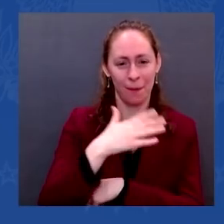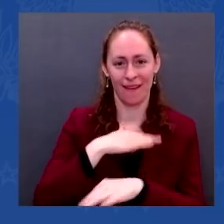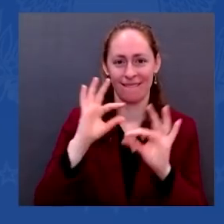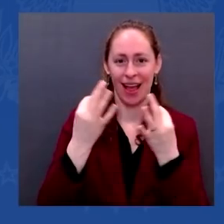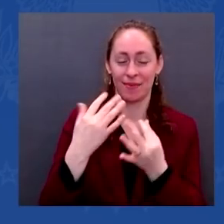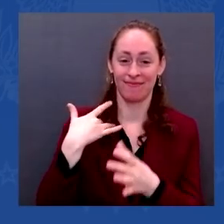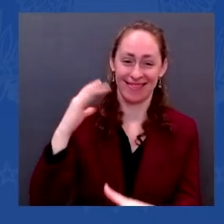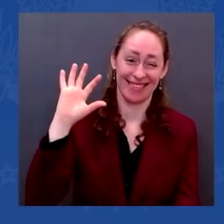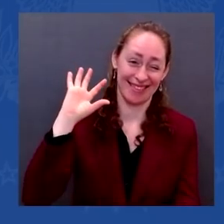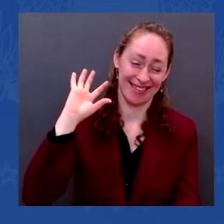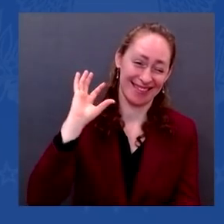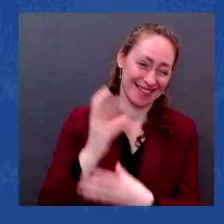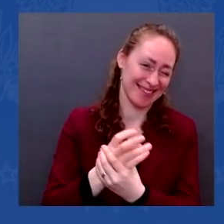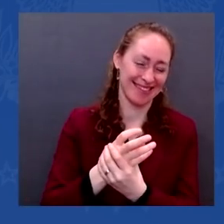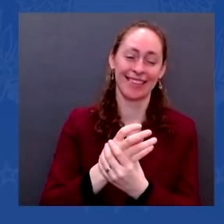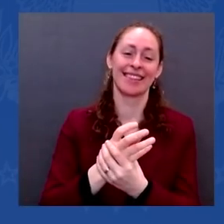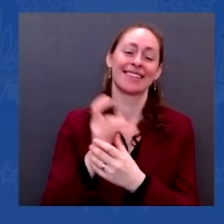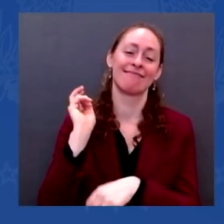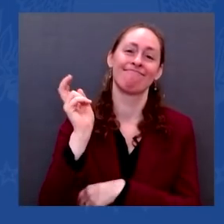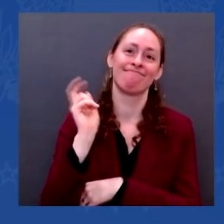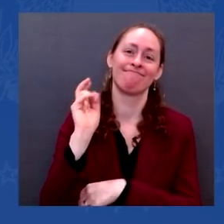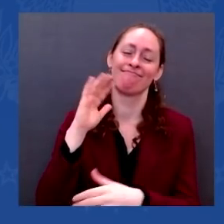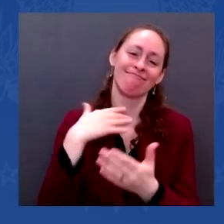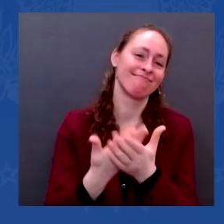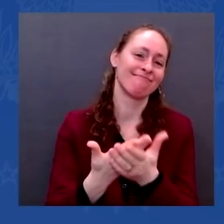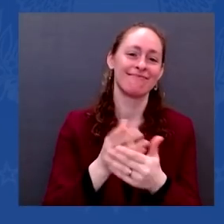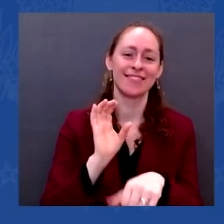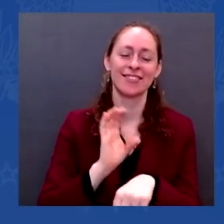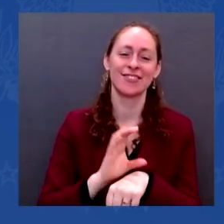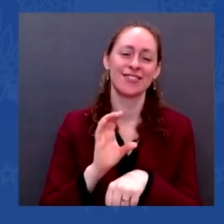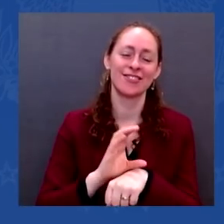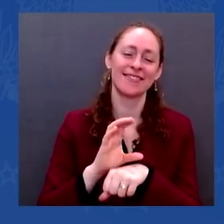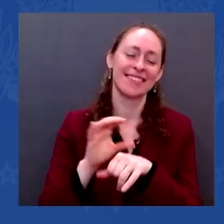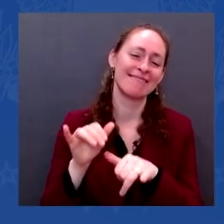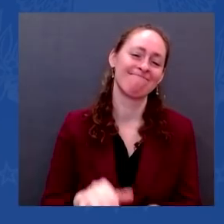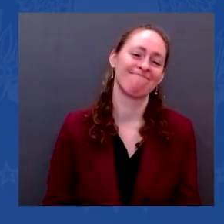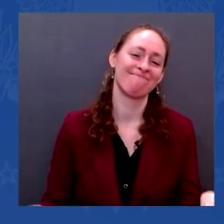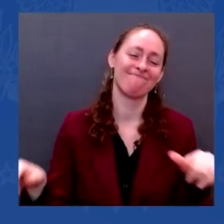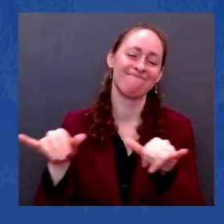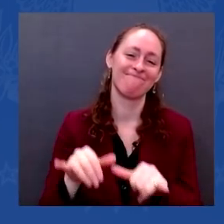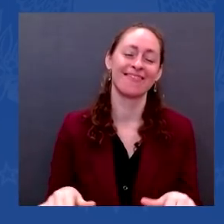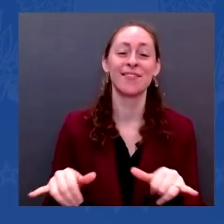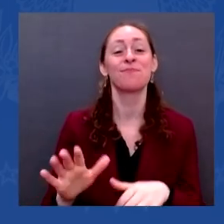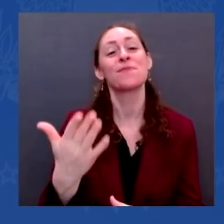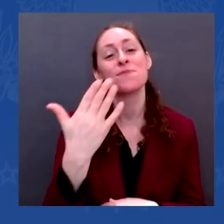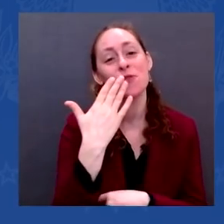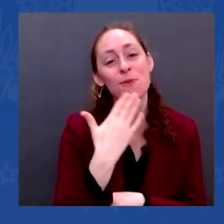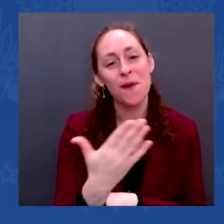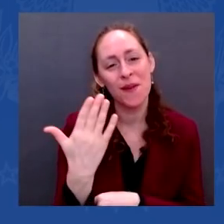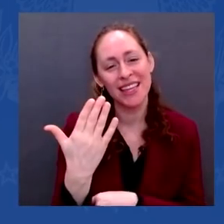So good morning, everyone. Good morning. Good morning. I want to thank you, Mike, Kirsten,